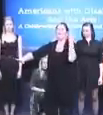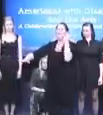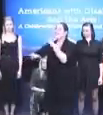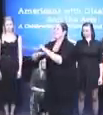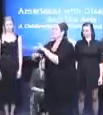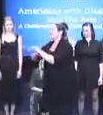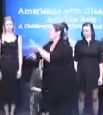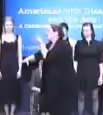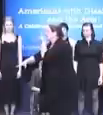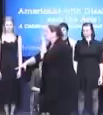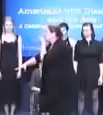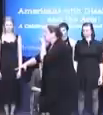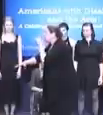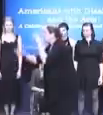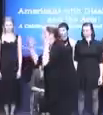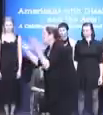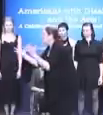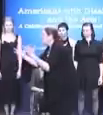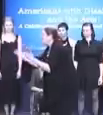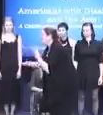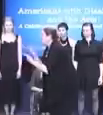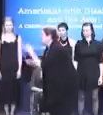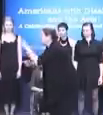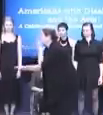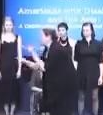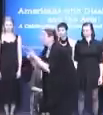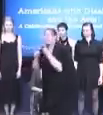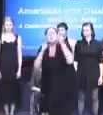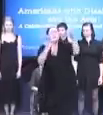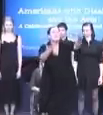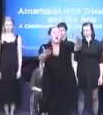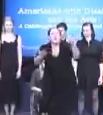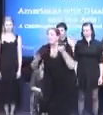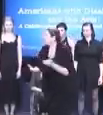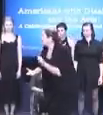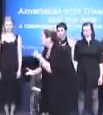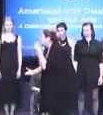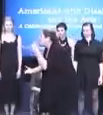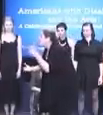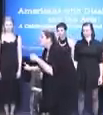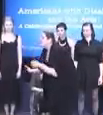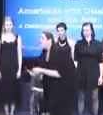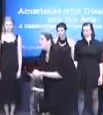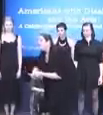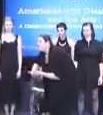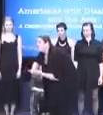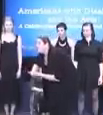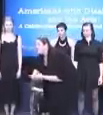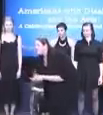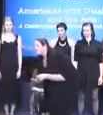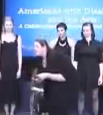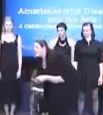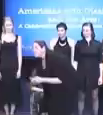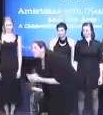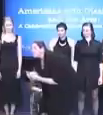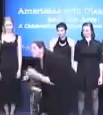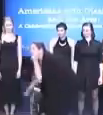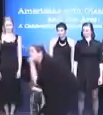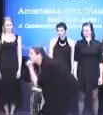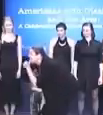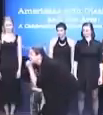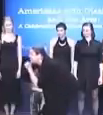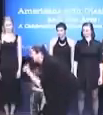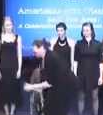last night the stork finally visited your sister, brought her another little baby, girl!